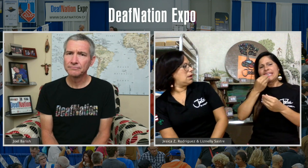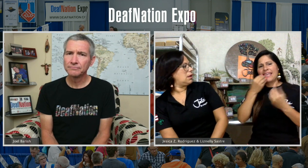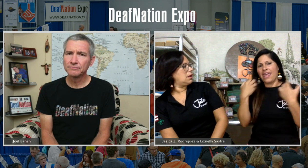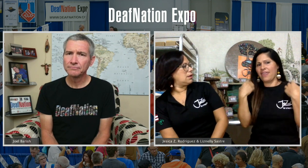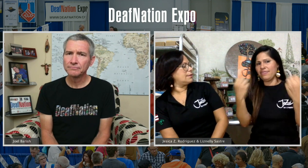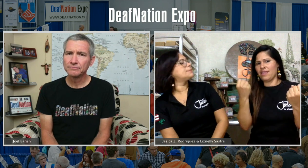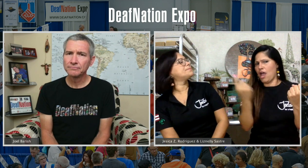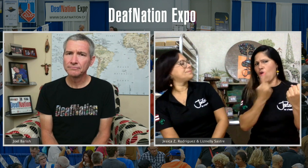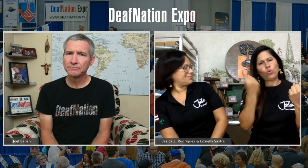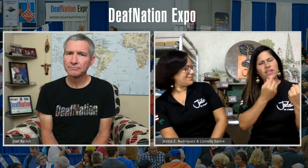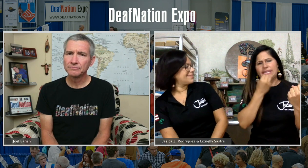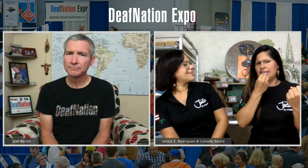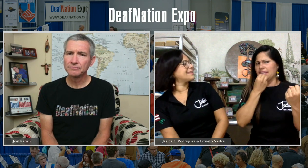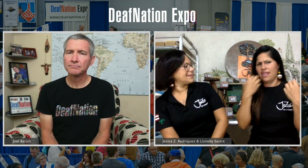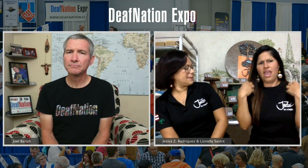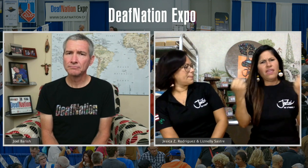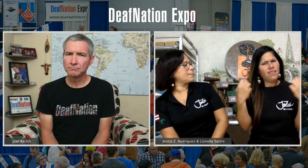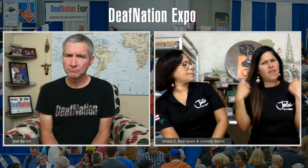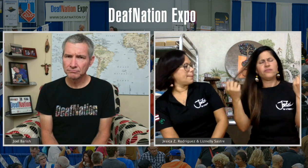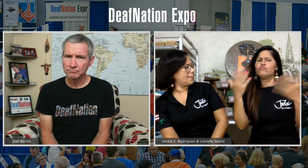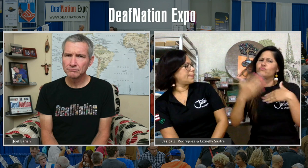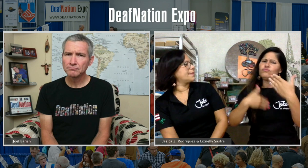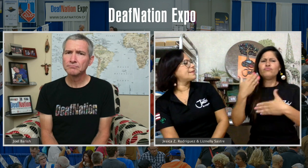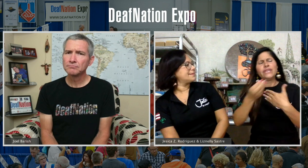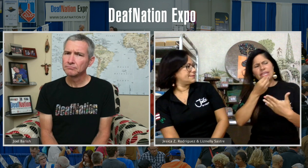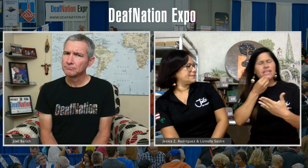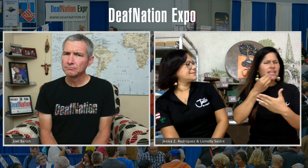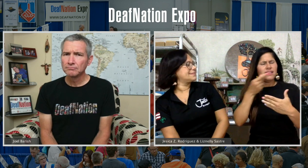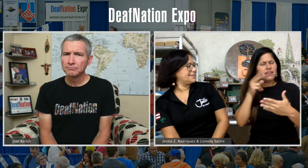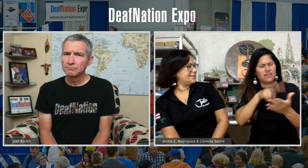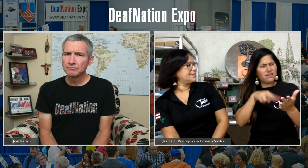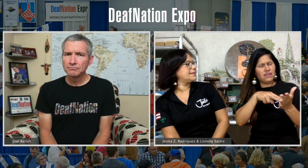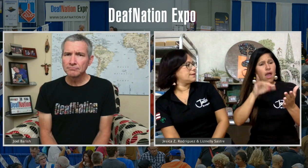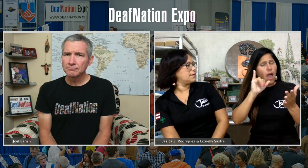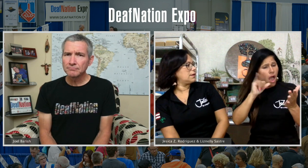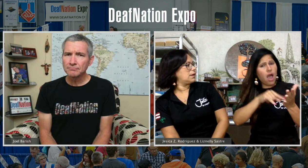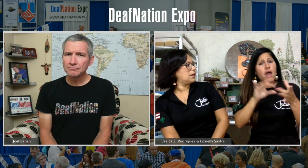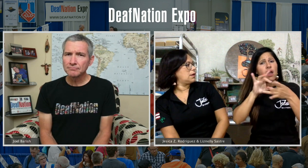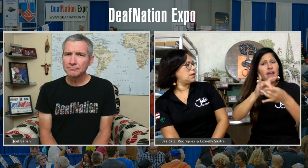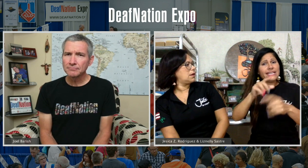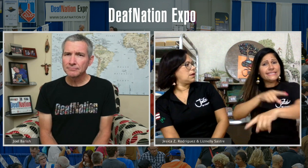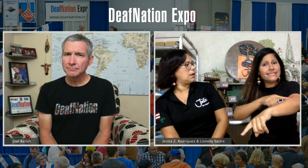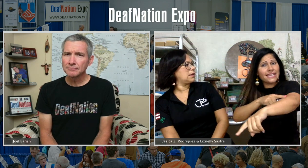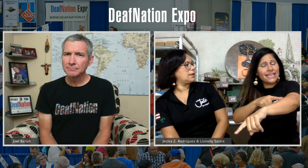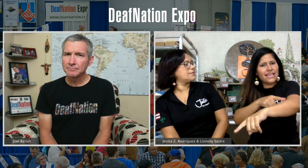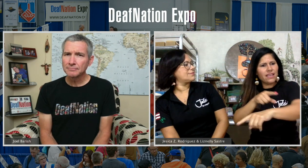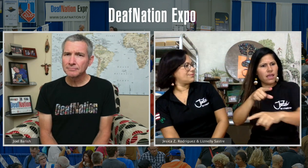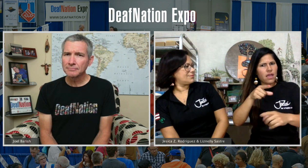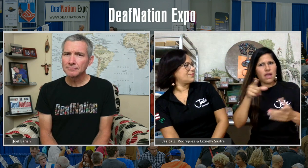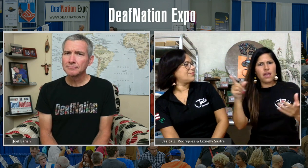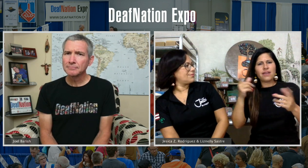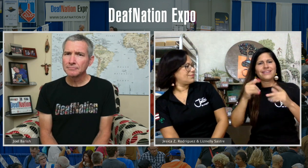I won’t ever forget that she tends to always eat healthy, and over time she realized that it’s related to skin…